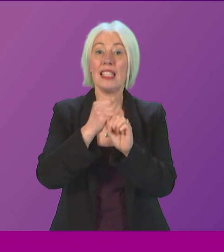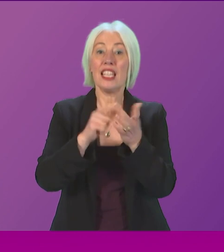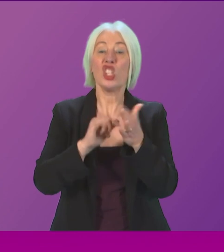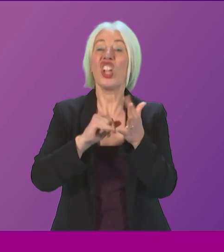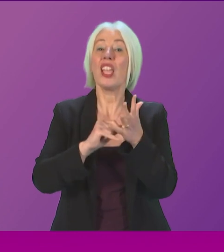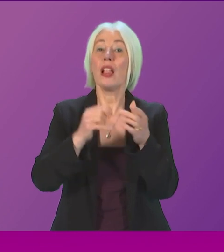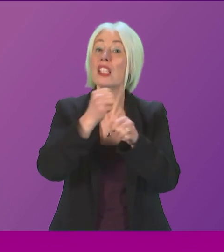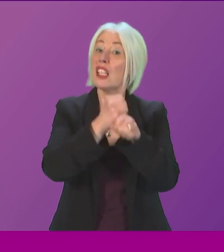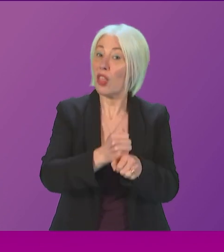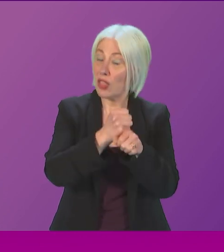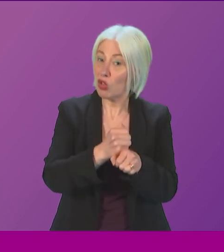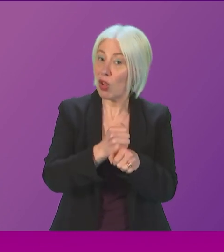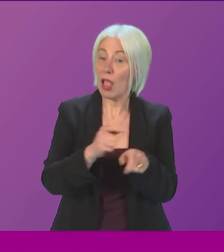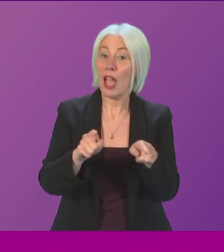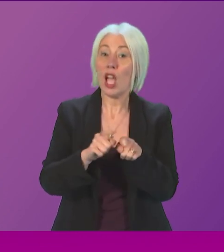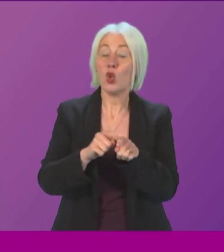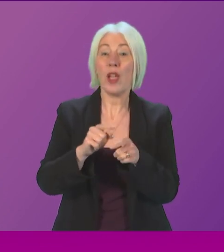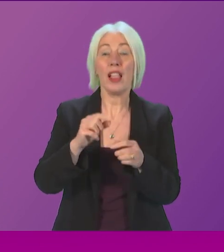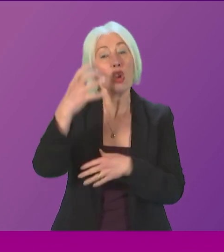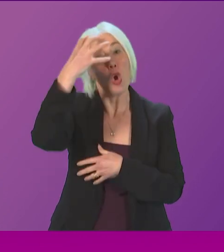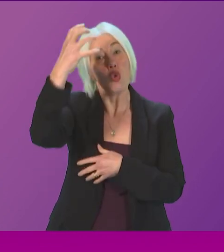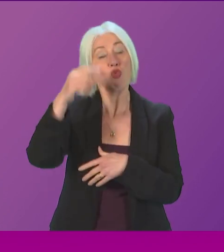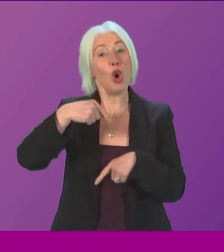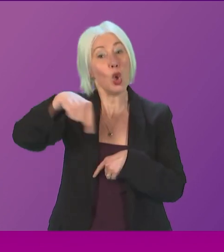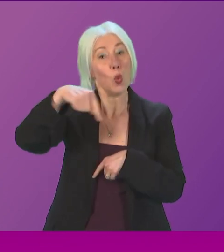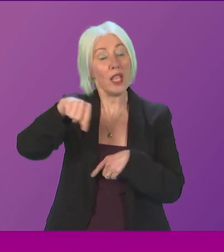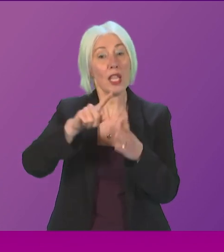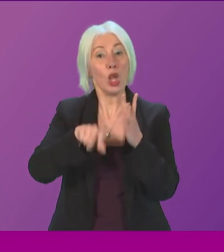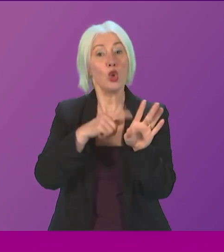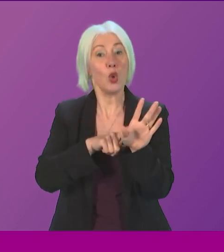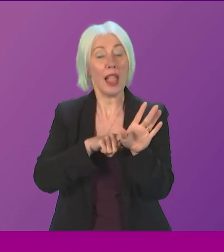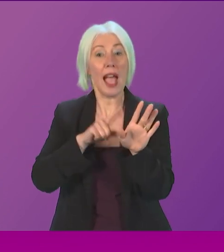July the Scottish Government will take the opportunity to present Their Majesties with